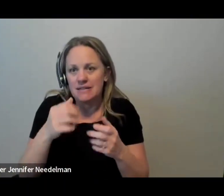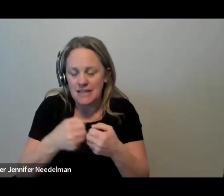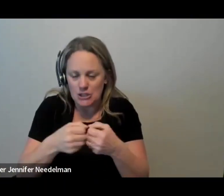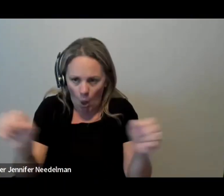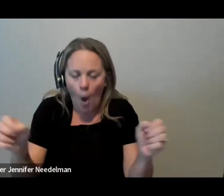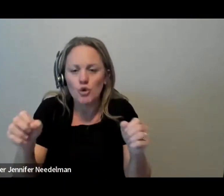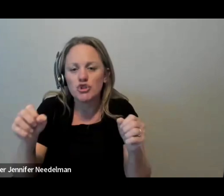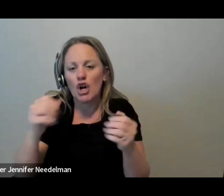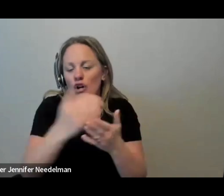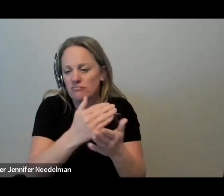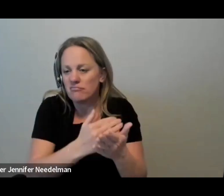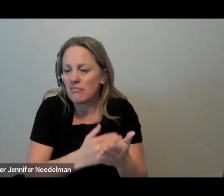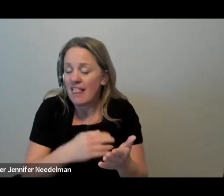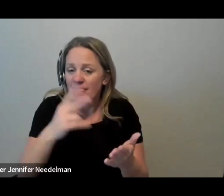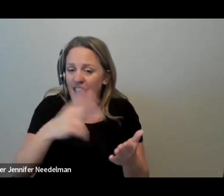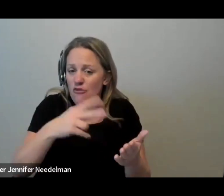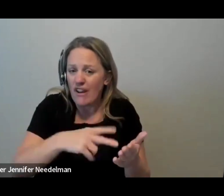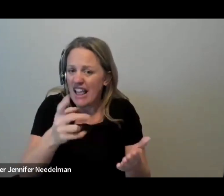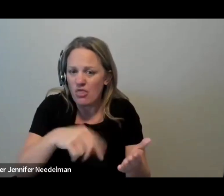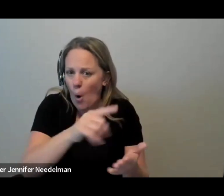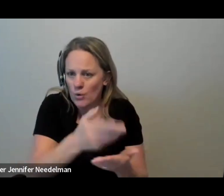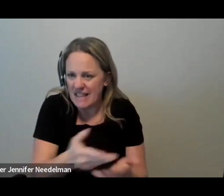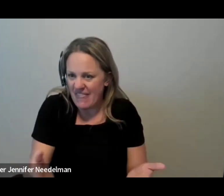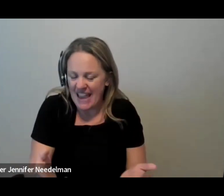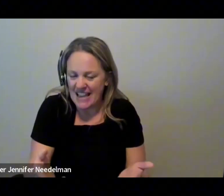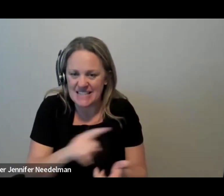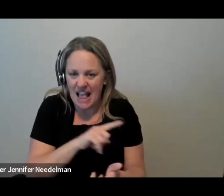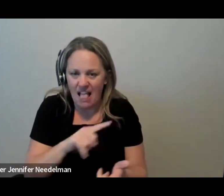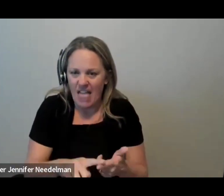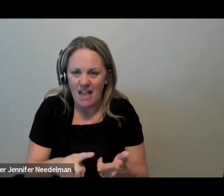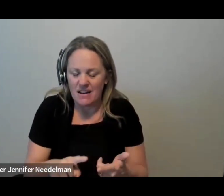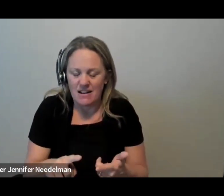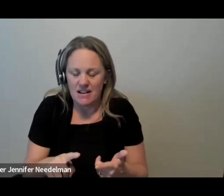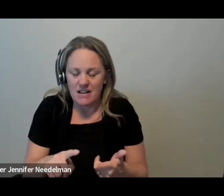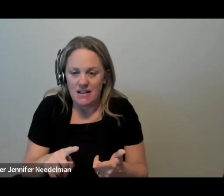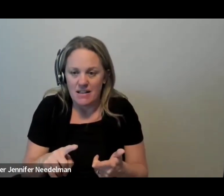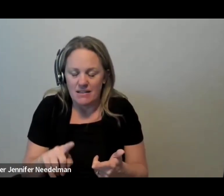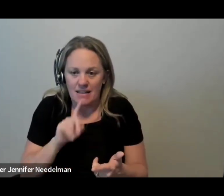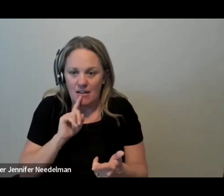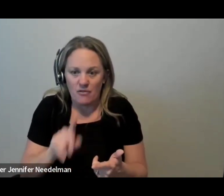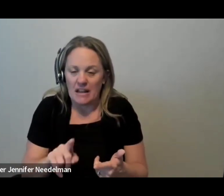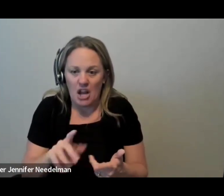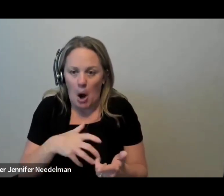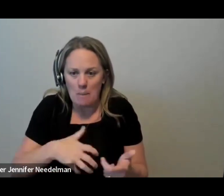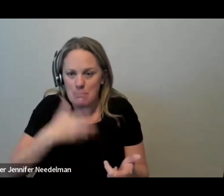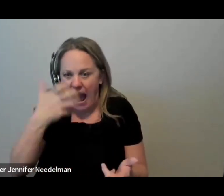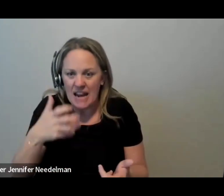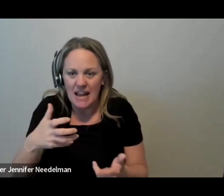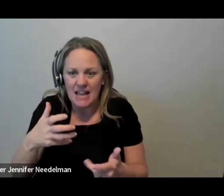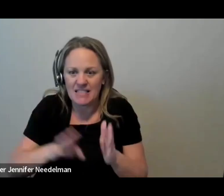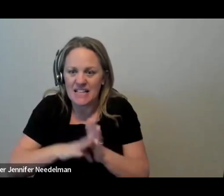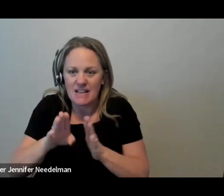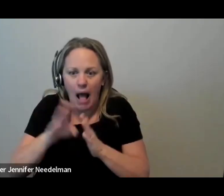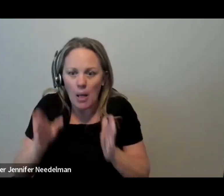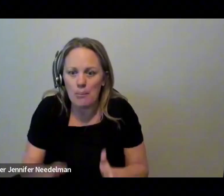They're, they'll read those things and they'll just come back at the developers really harsh and then they'll come and take it out on the accessibility professional.